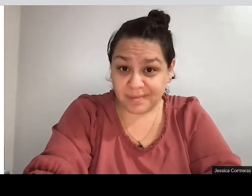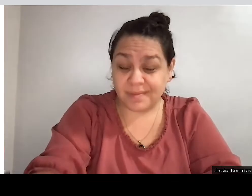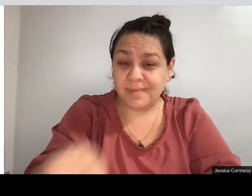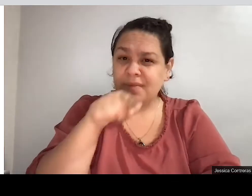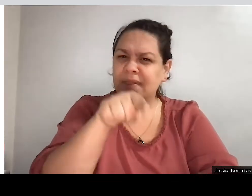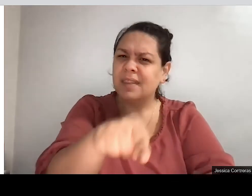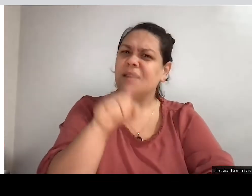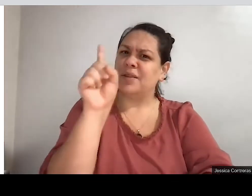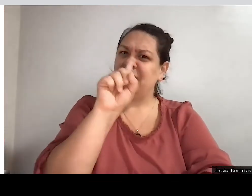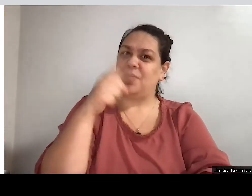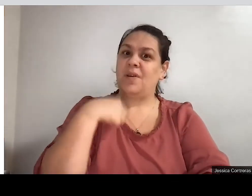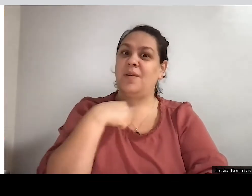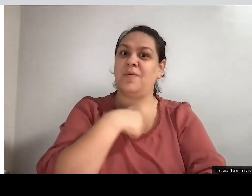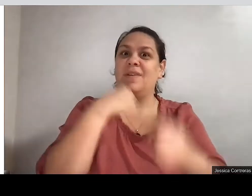And here’s another example.